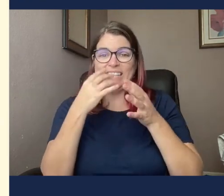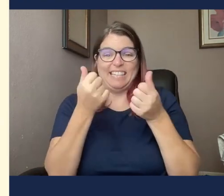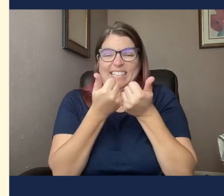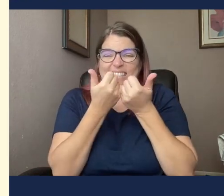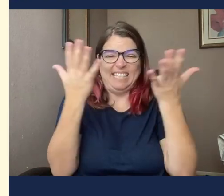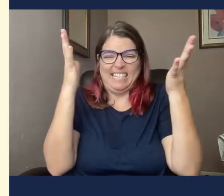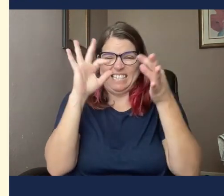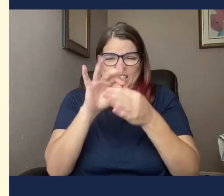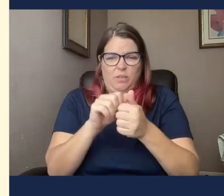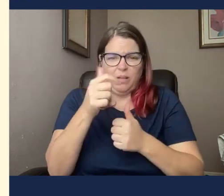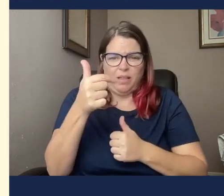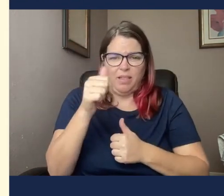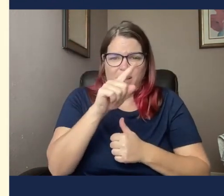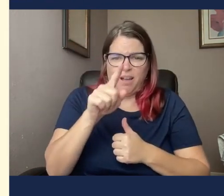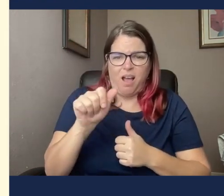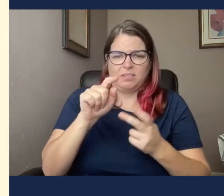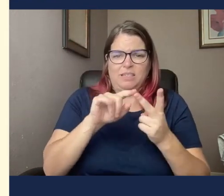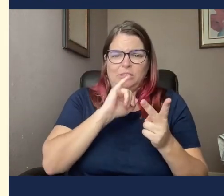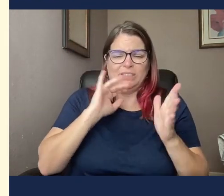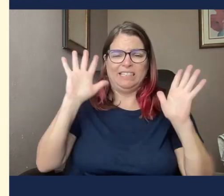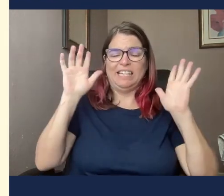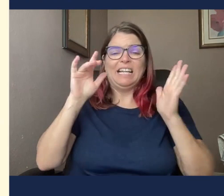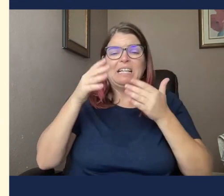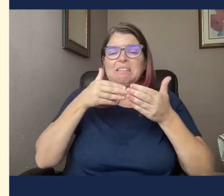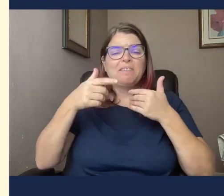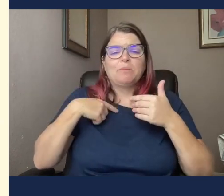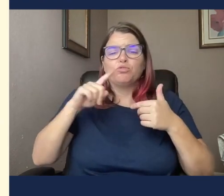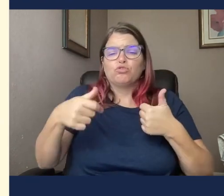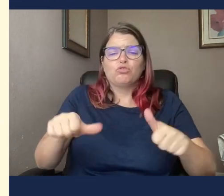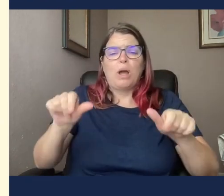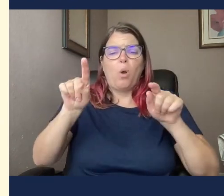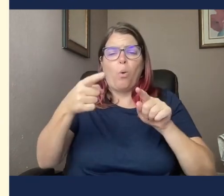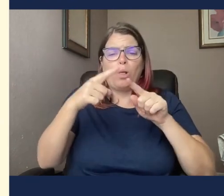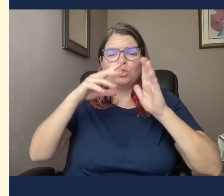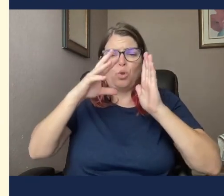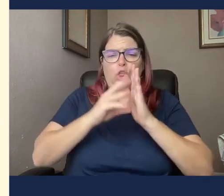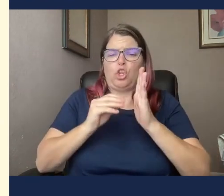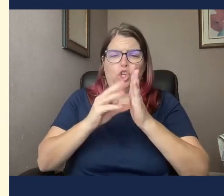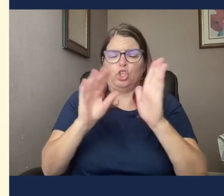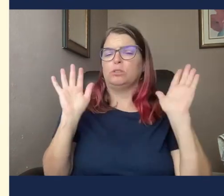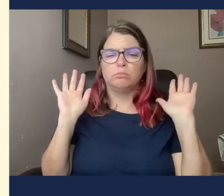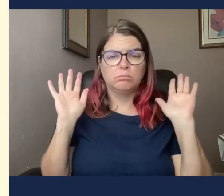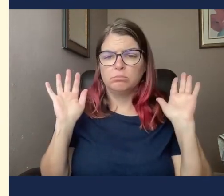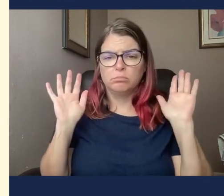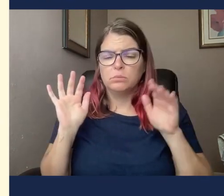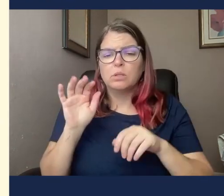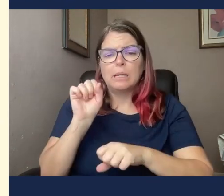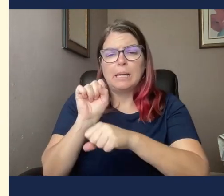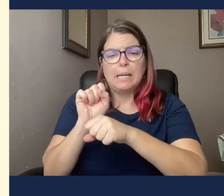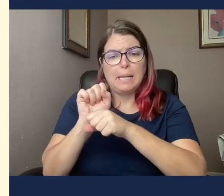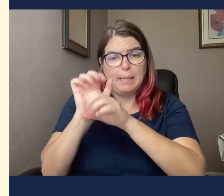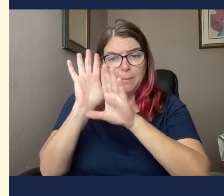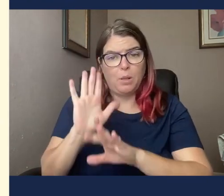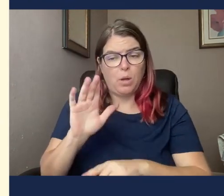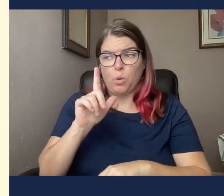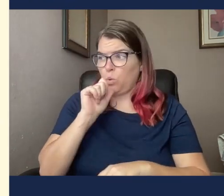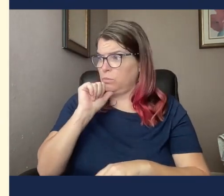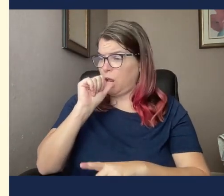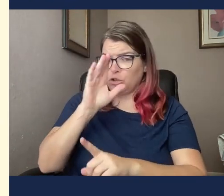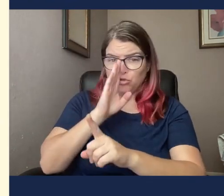islamophobia, and also anti-Palestinian racism through your DEI efforts. So hopefully you'll have another session like